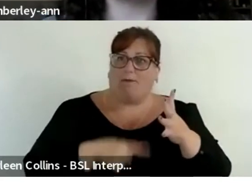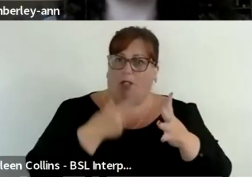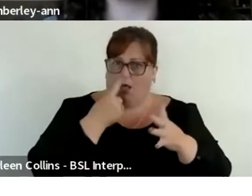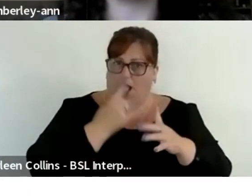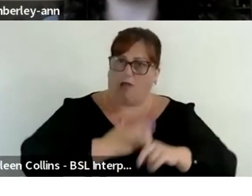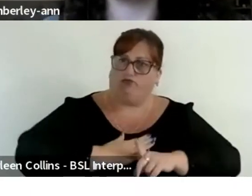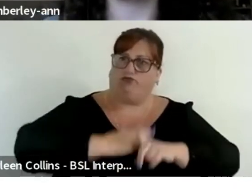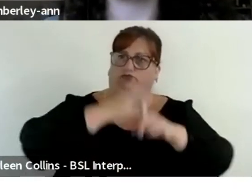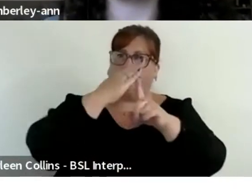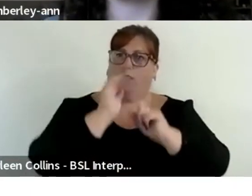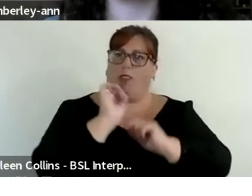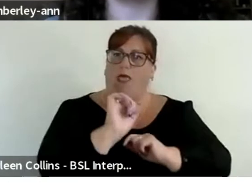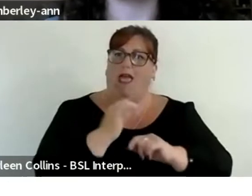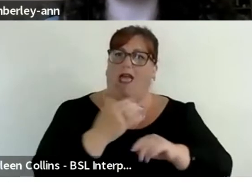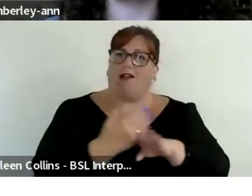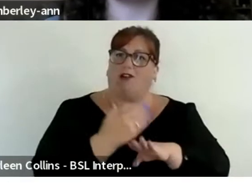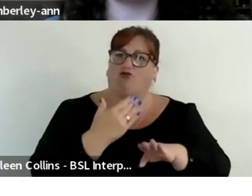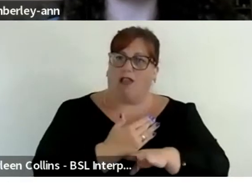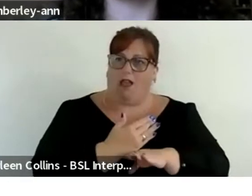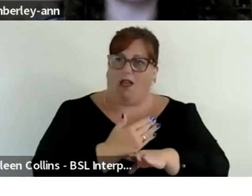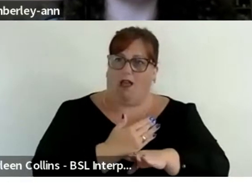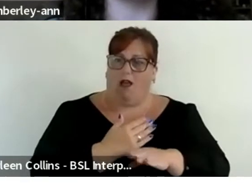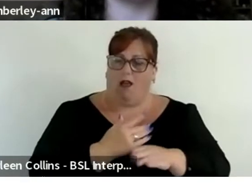It's really for us about coming back to the vision of creating a place